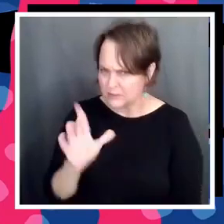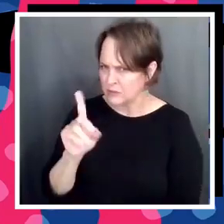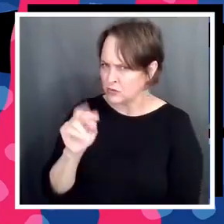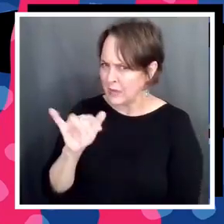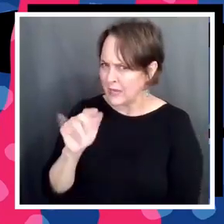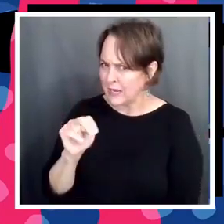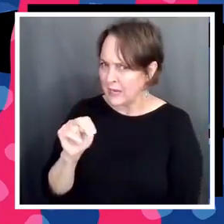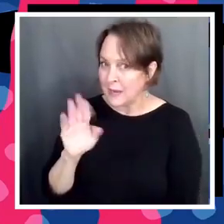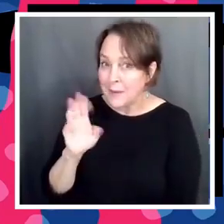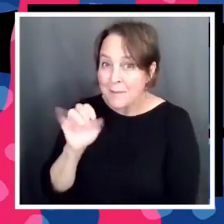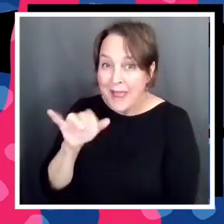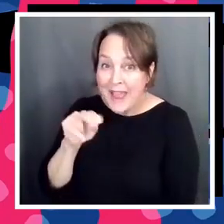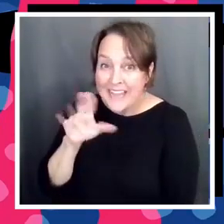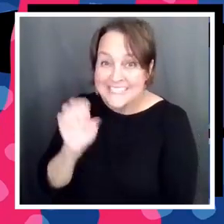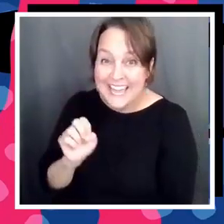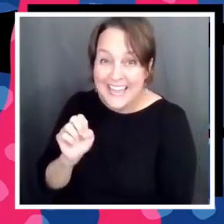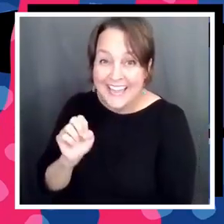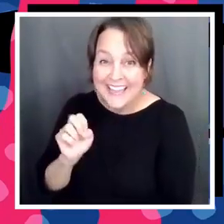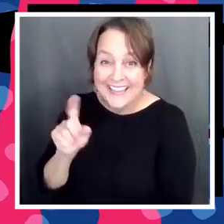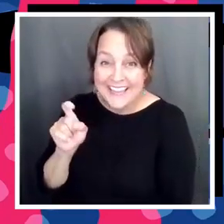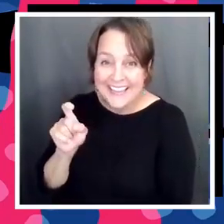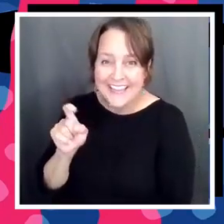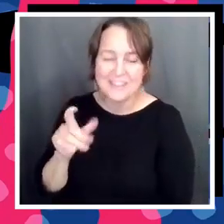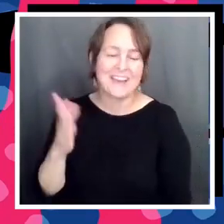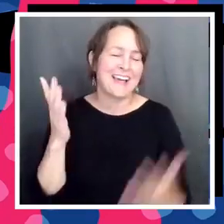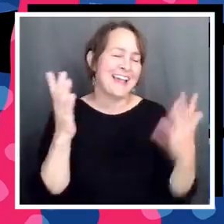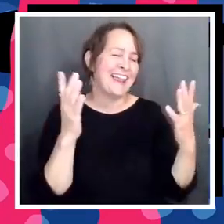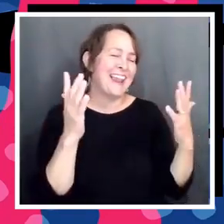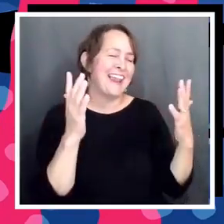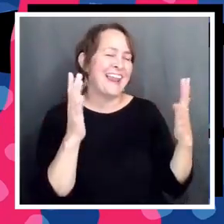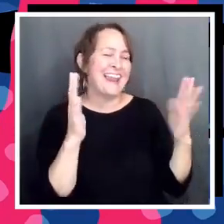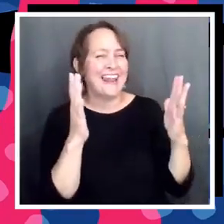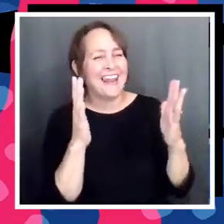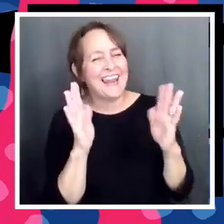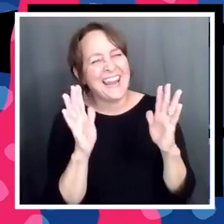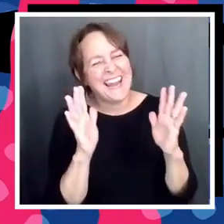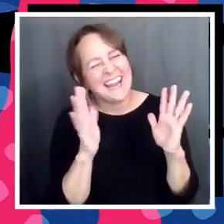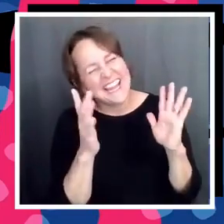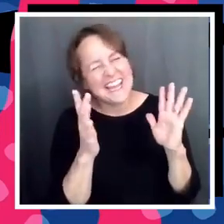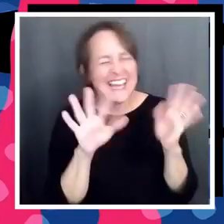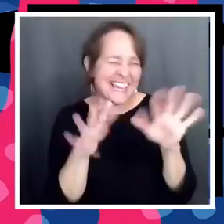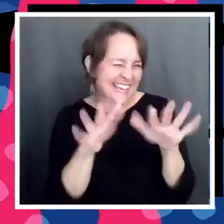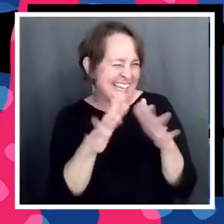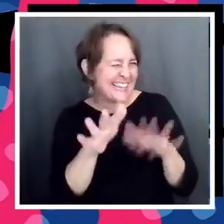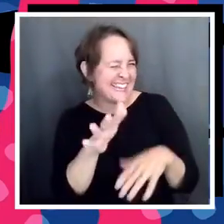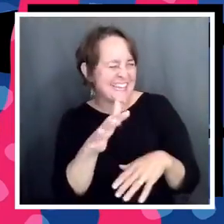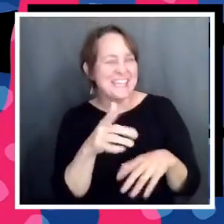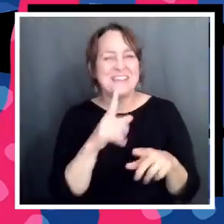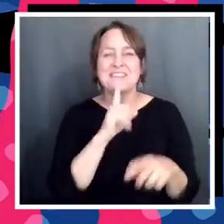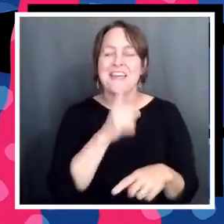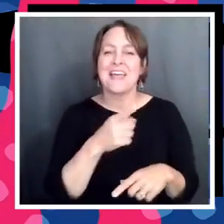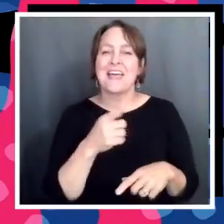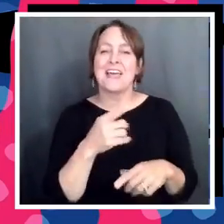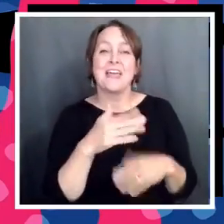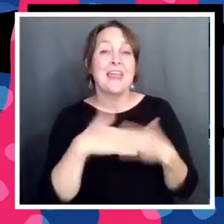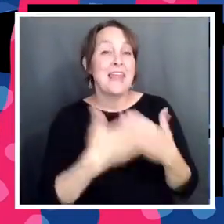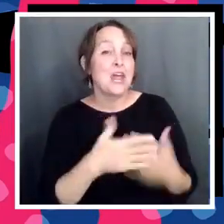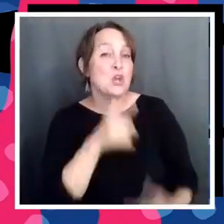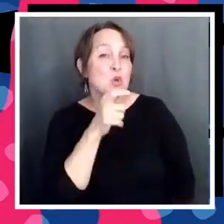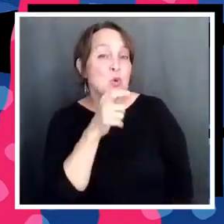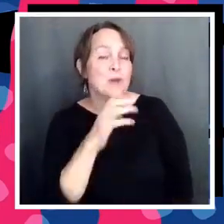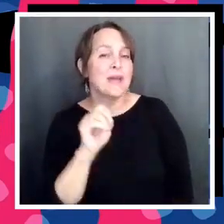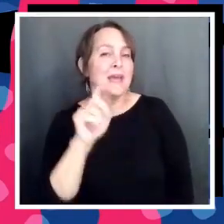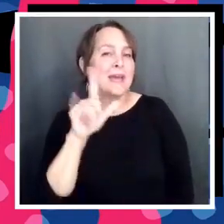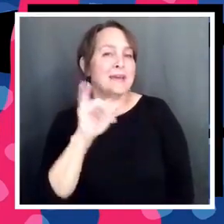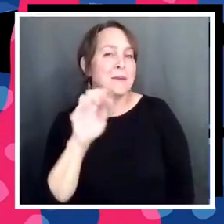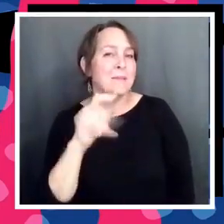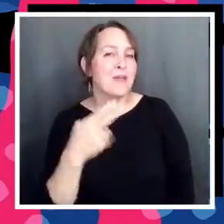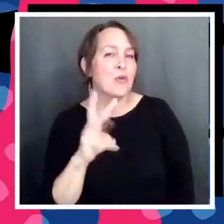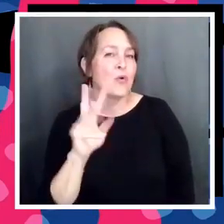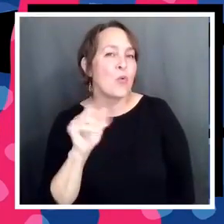GUEST FOR YOU UP NEXT.